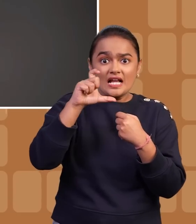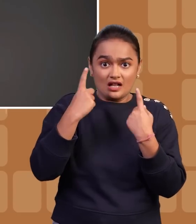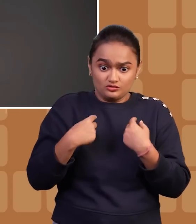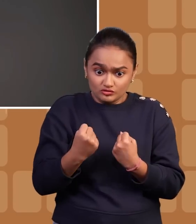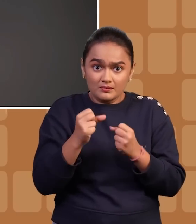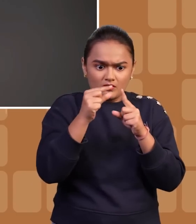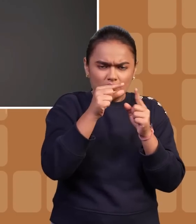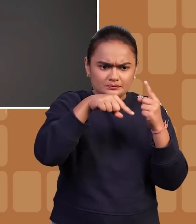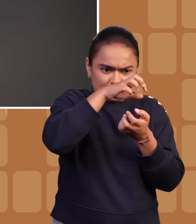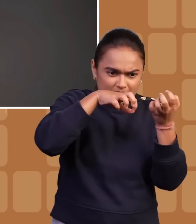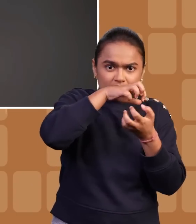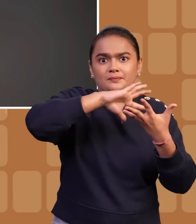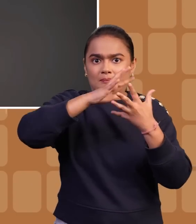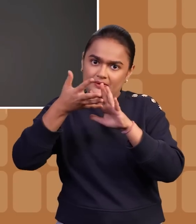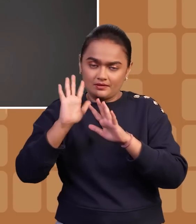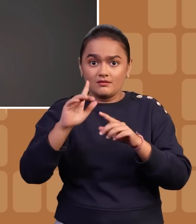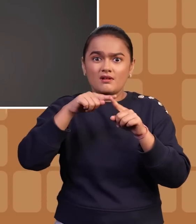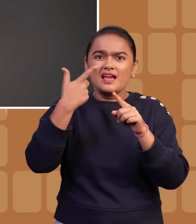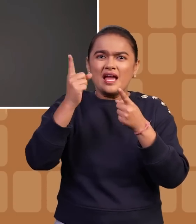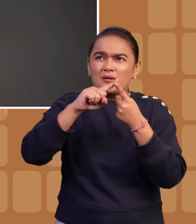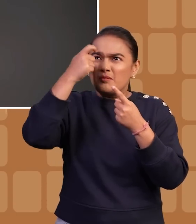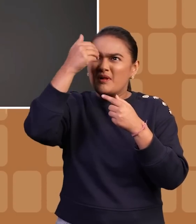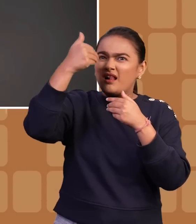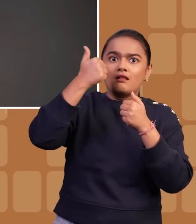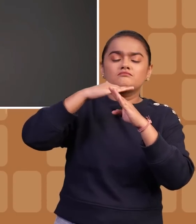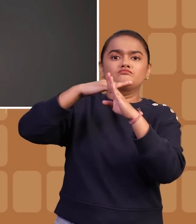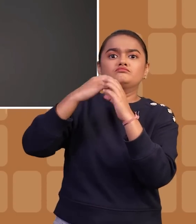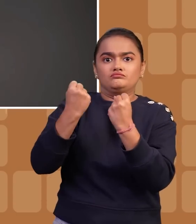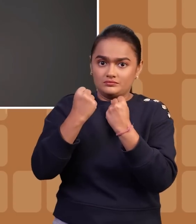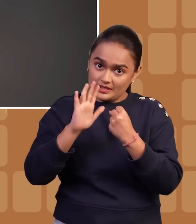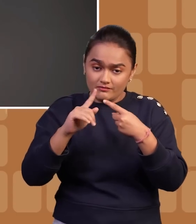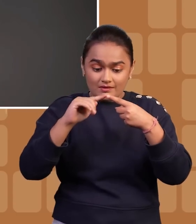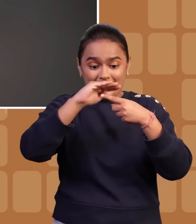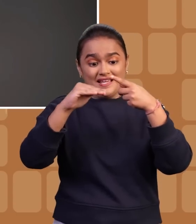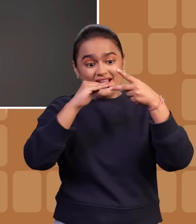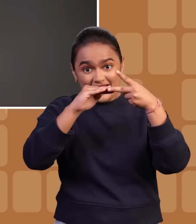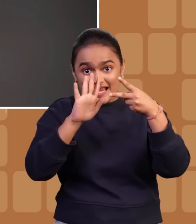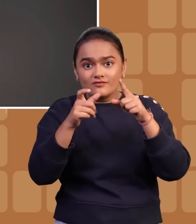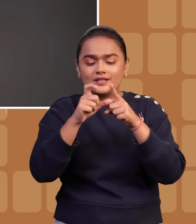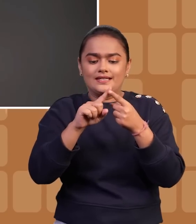made primarily of calcium and phosphate. And it protects the teeth from damage. Second is dentin.